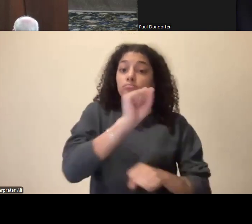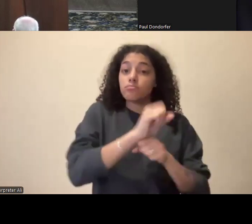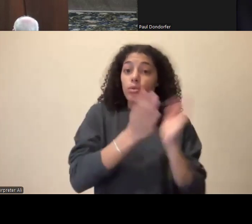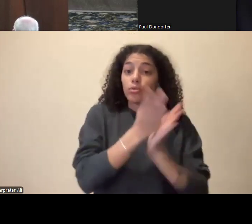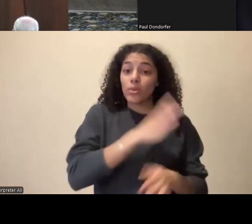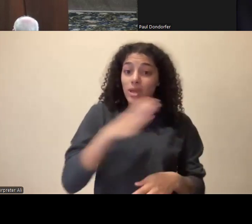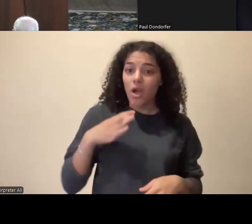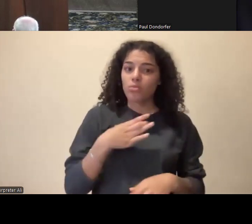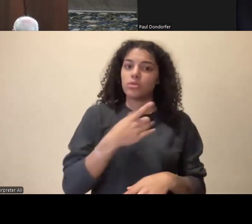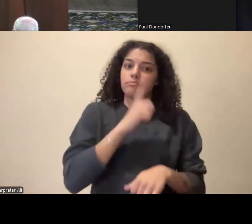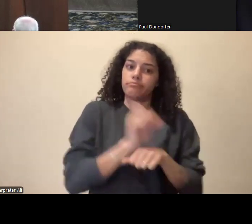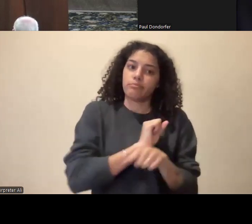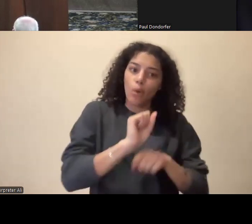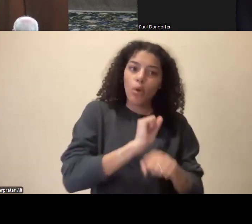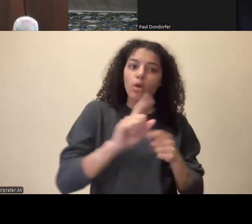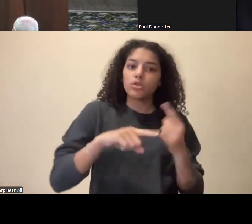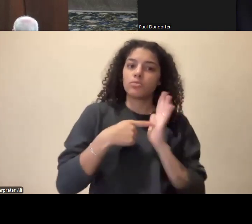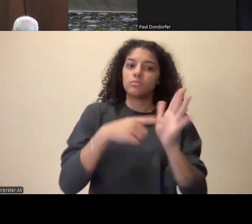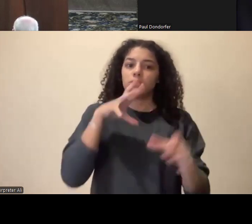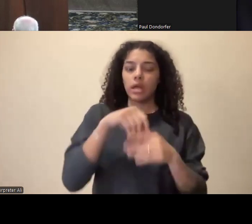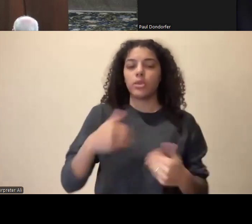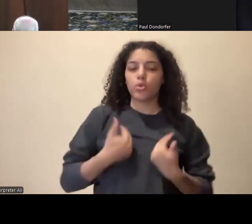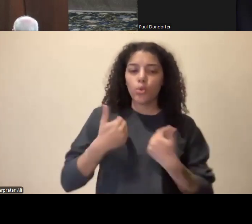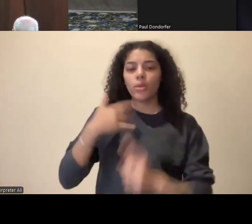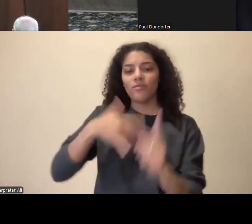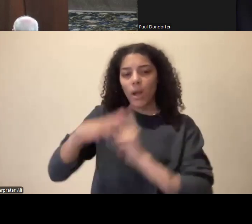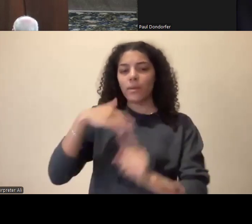of the youth environmental management committee laying the groundwork for a sustainable structure